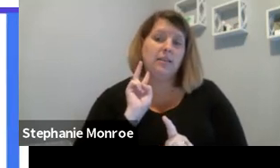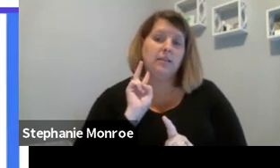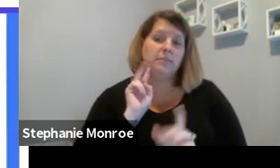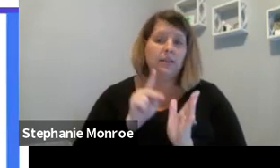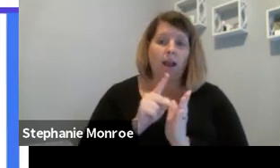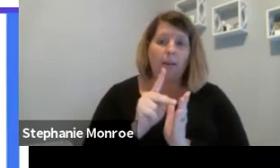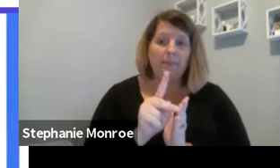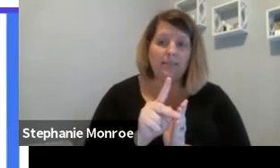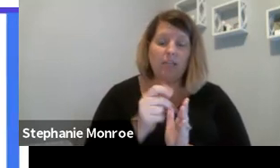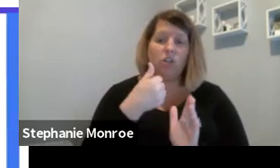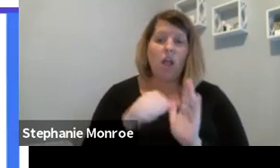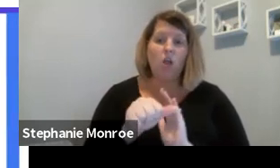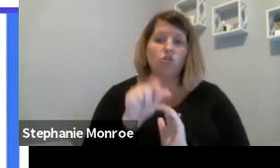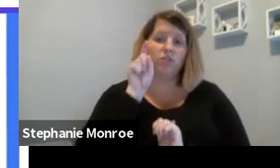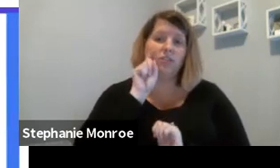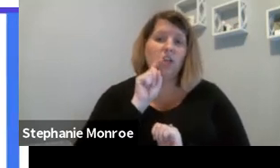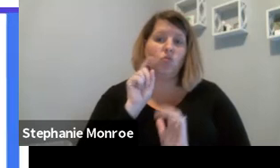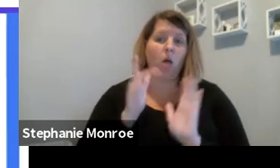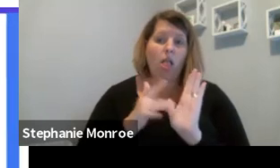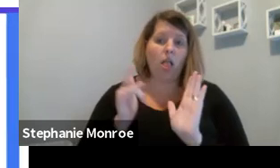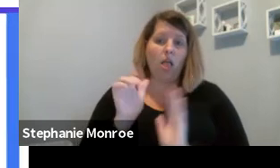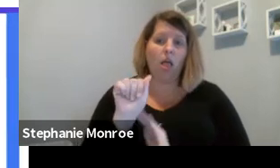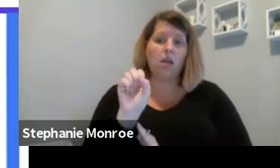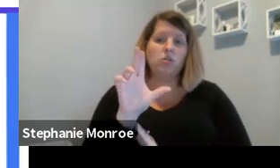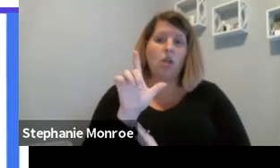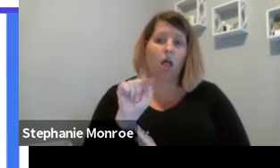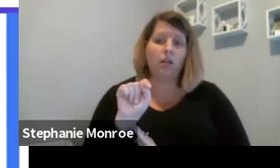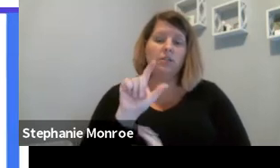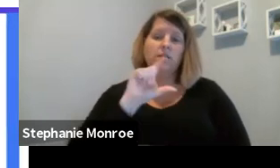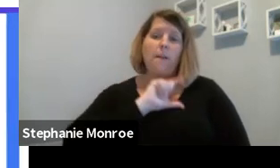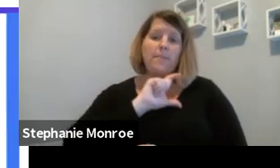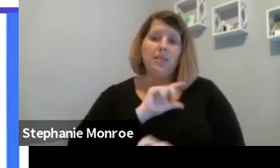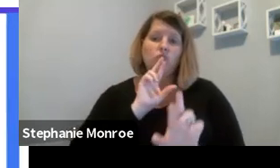under sexual assault, the police report must be coded